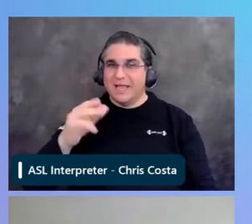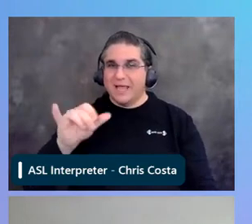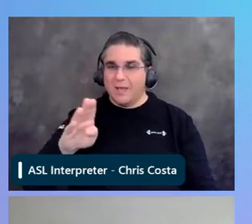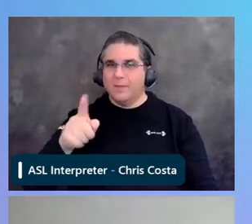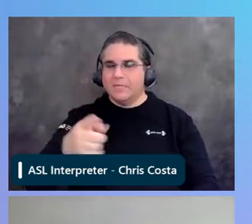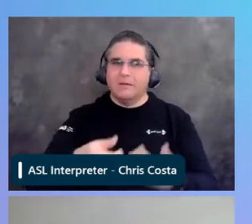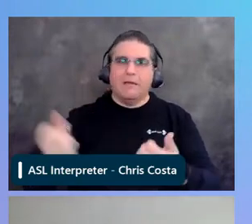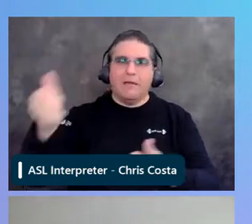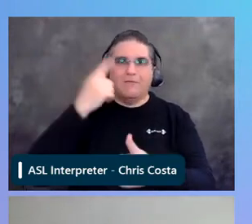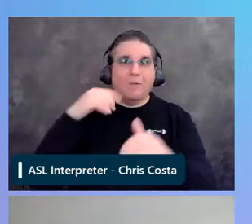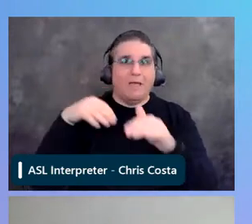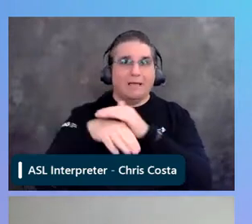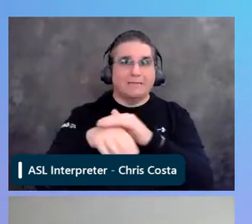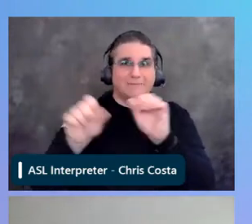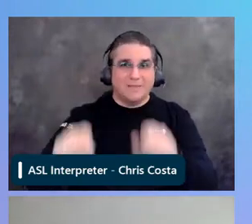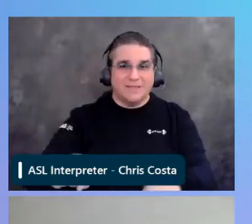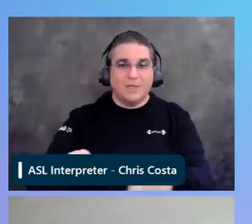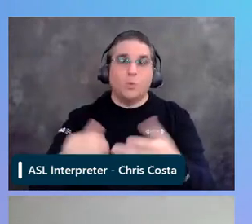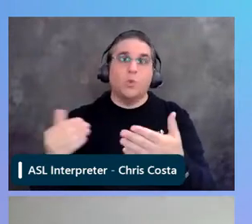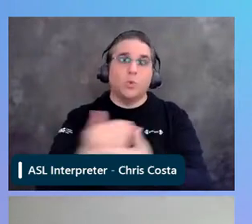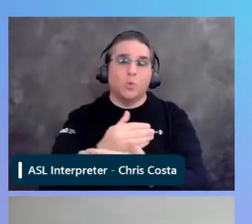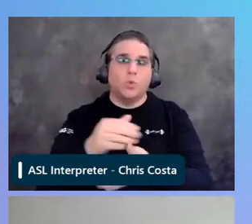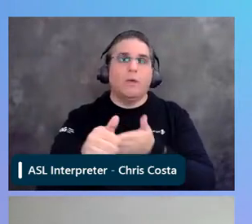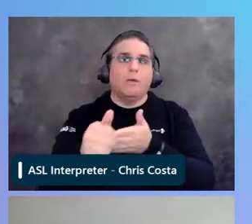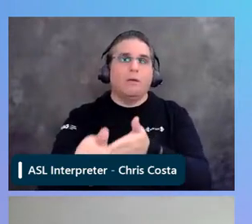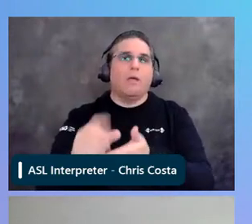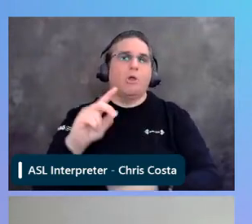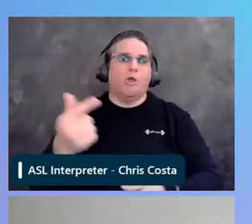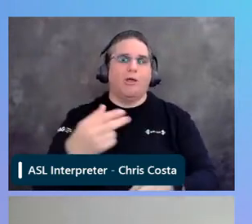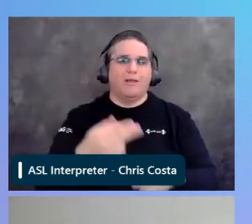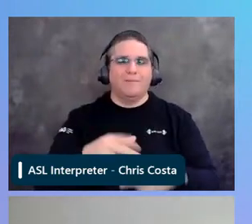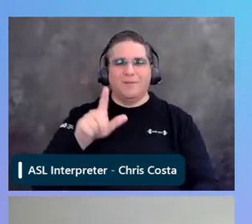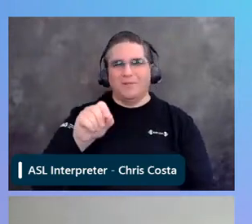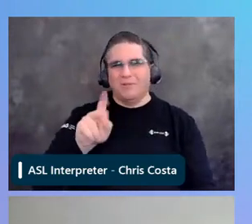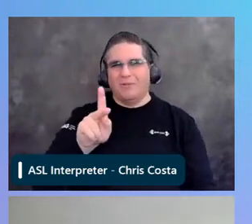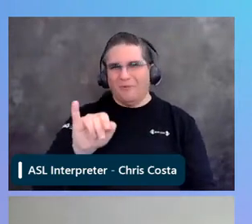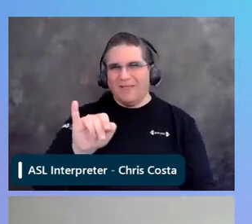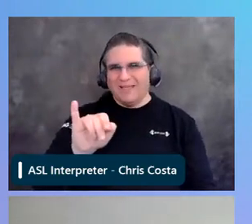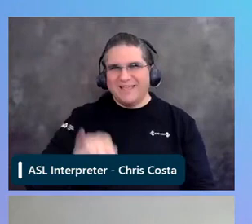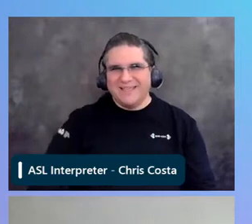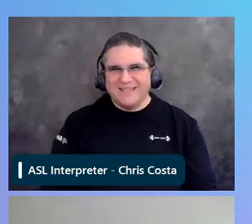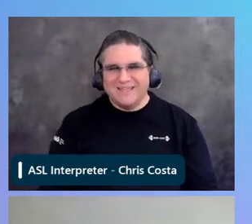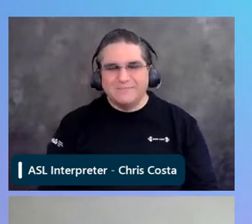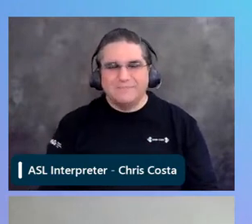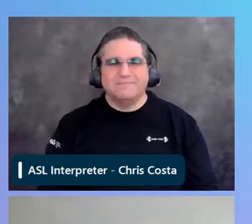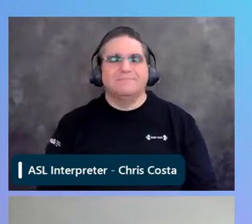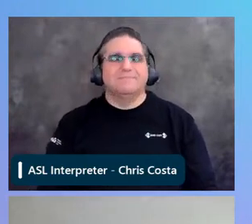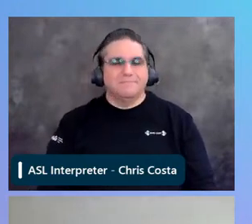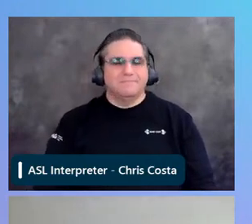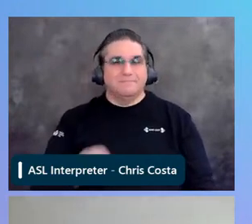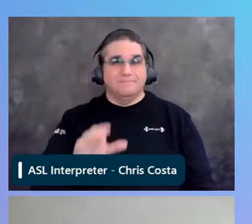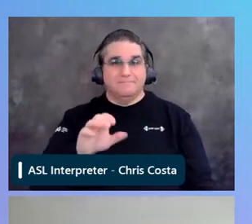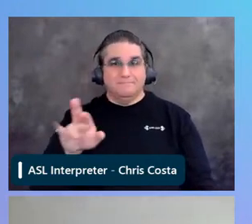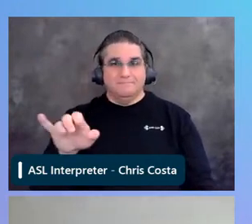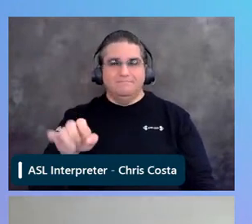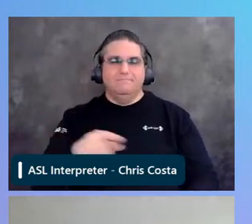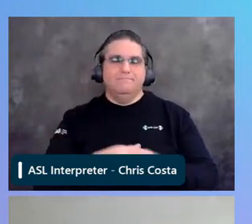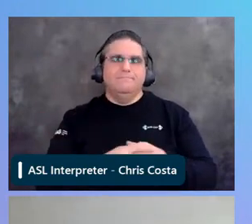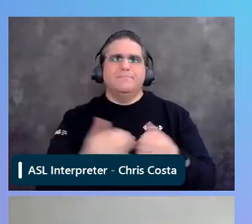right, so today we're going to do, on a high level talk about